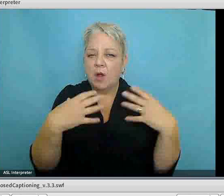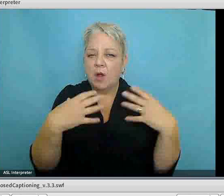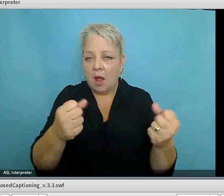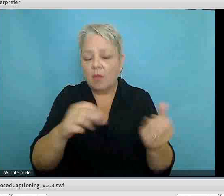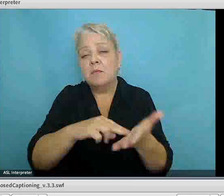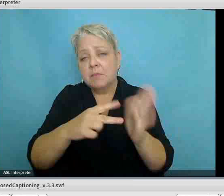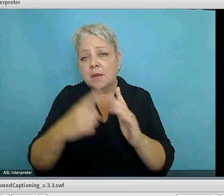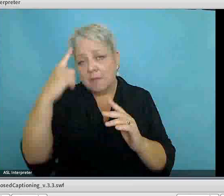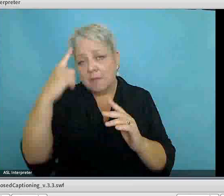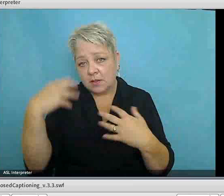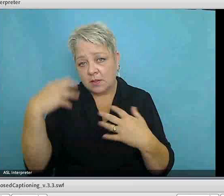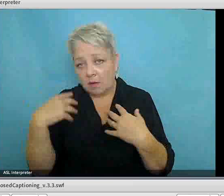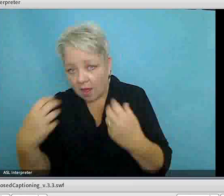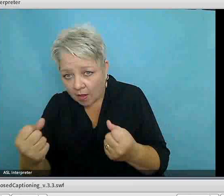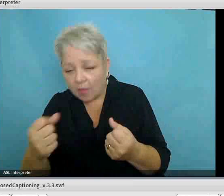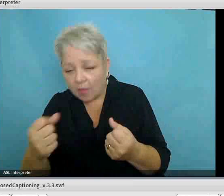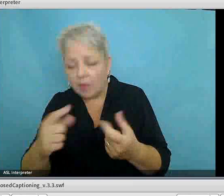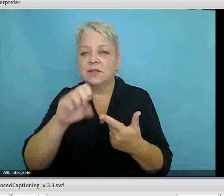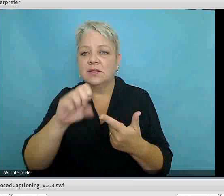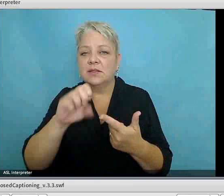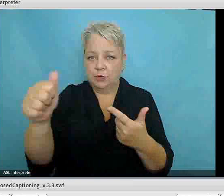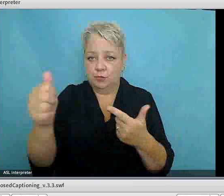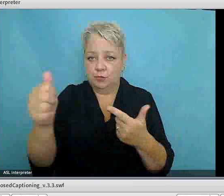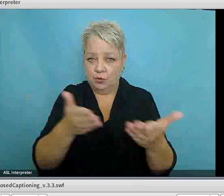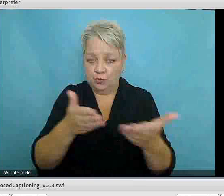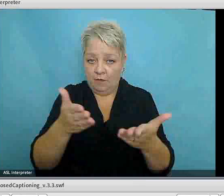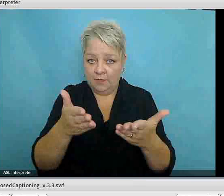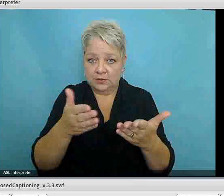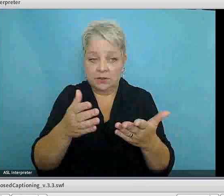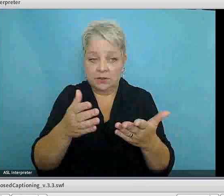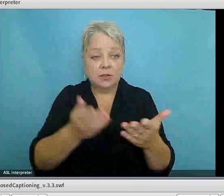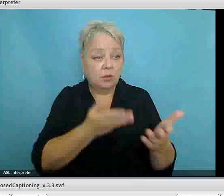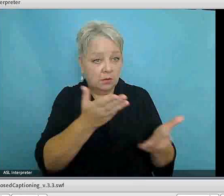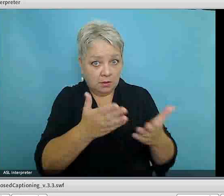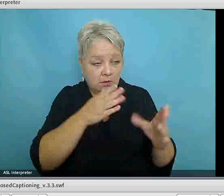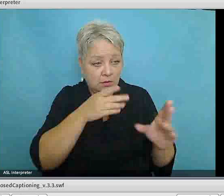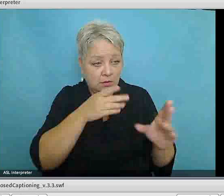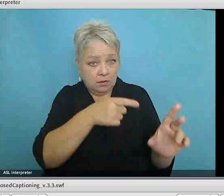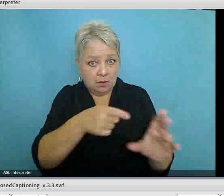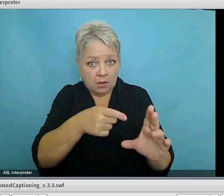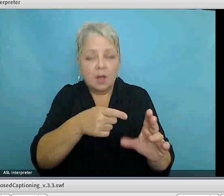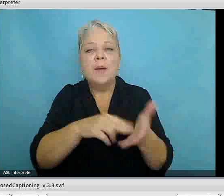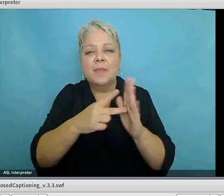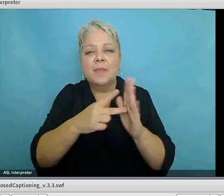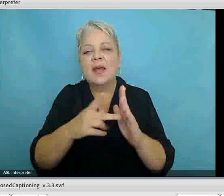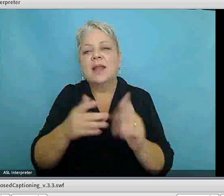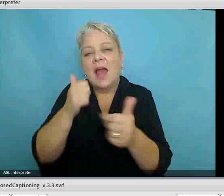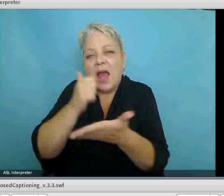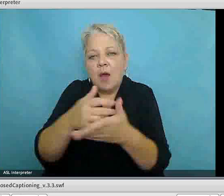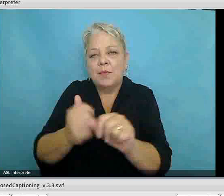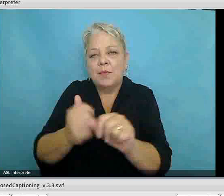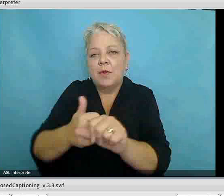services to help people avoid inpatient hospitalizations and remain in the community.